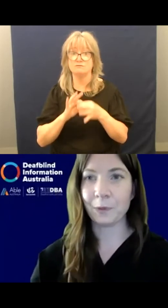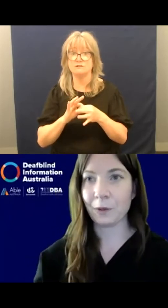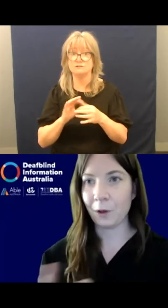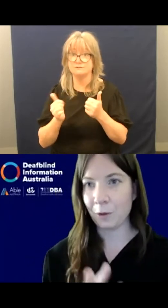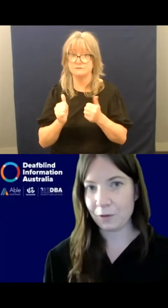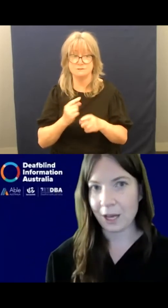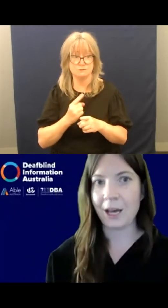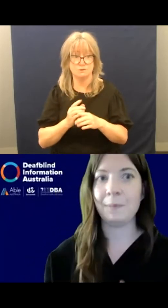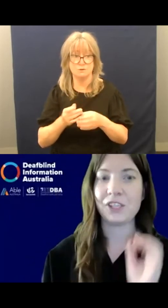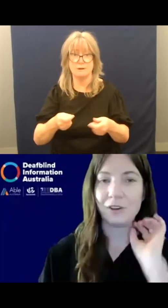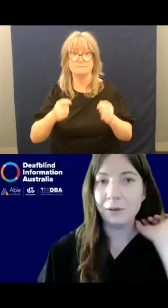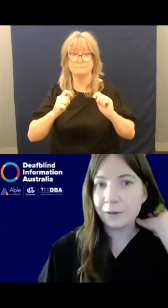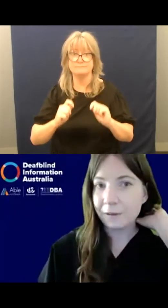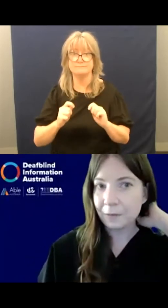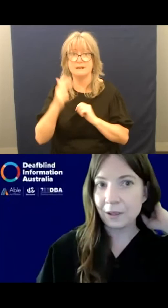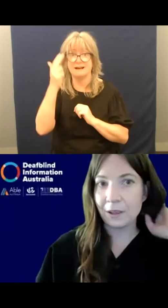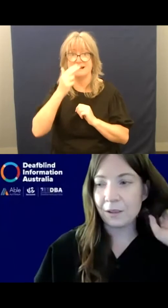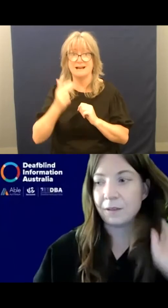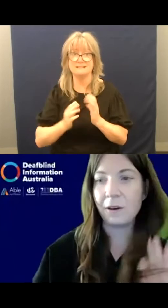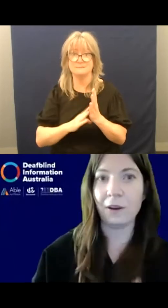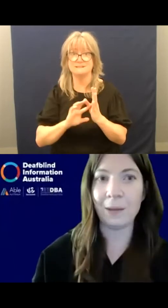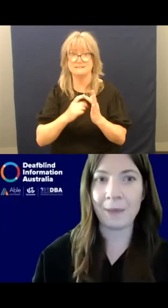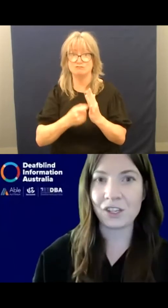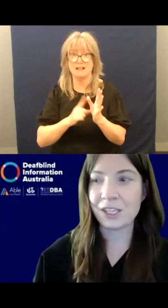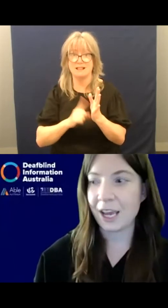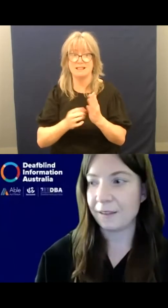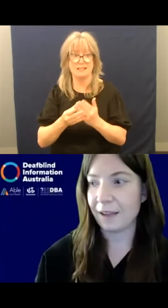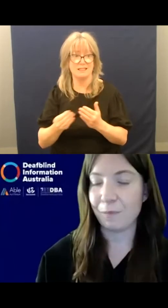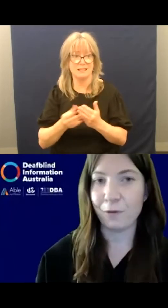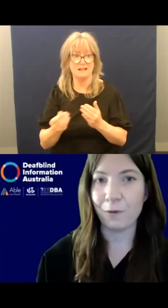I will move to the art materials. So I mentioned taste safe before.